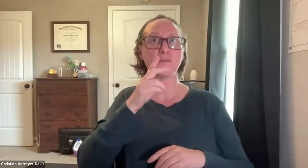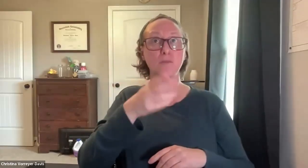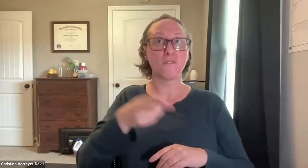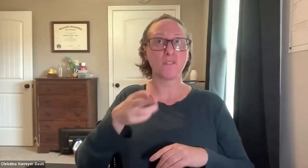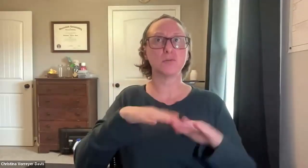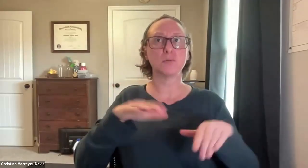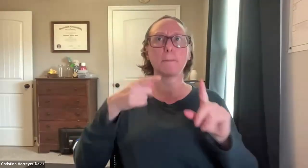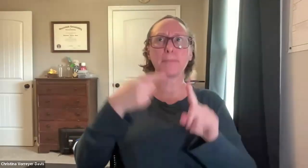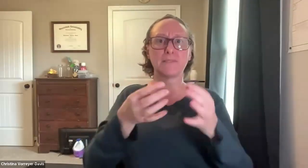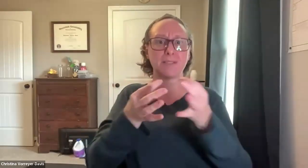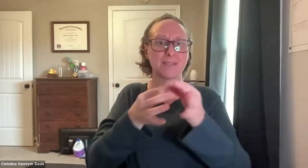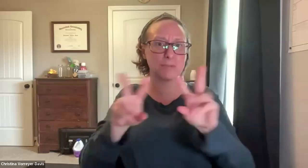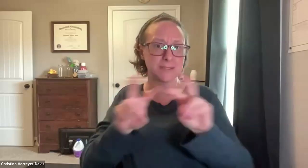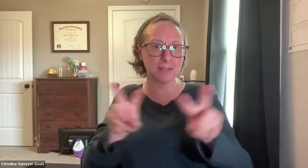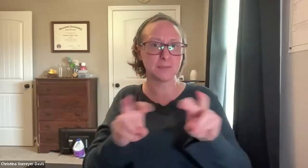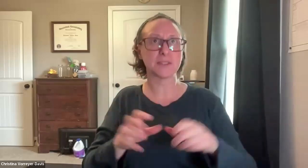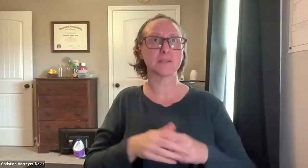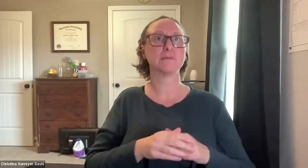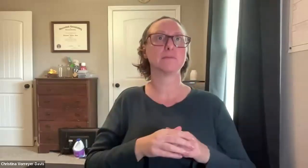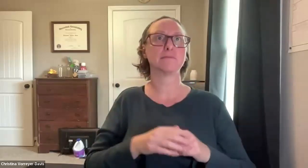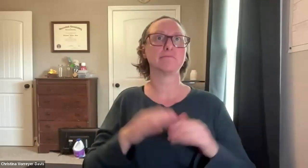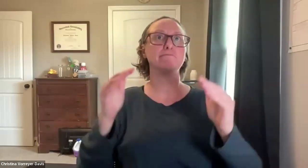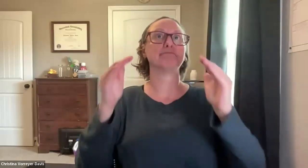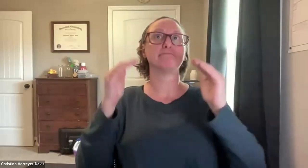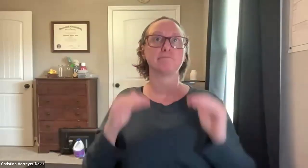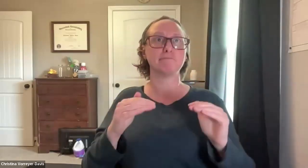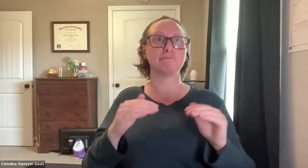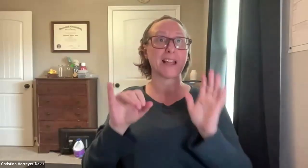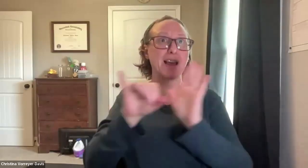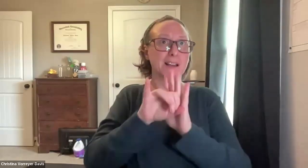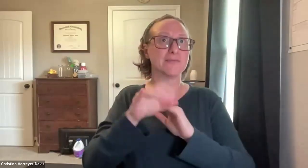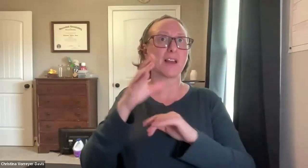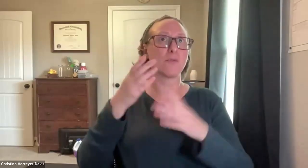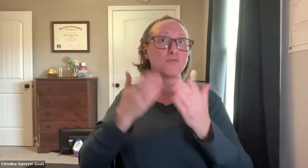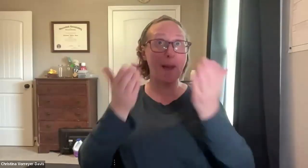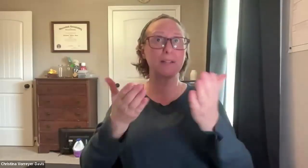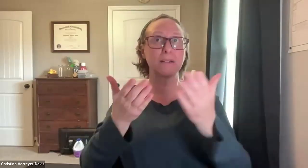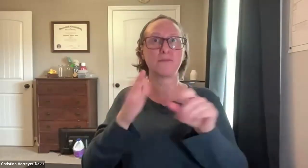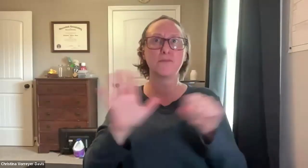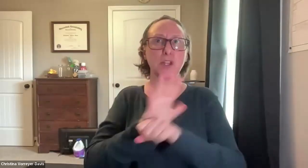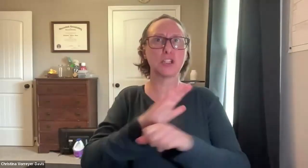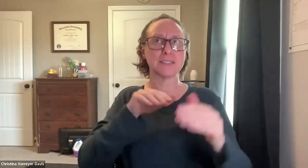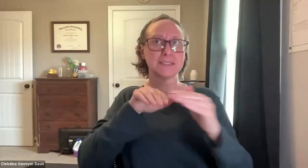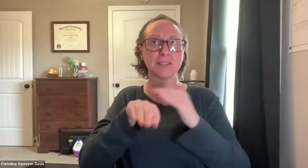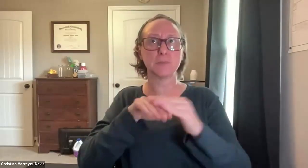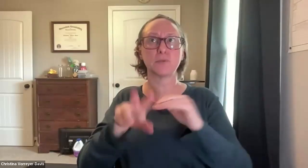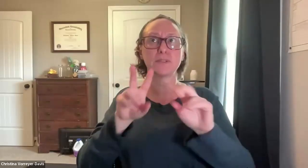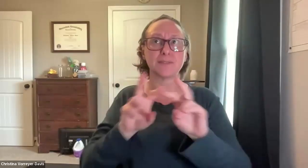So identify Deaf and hard of hearing children with specific language assessments. Identify and recommend